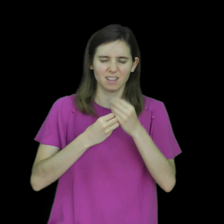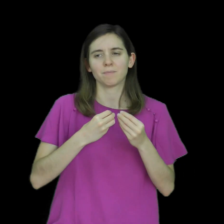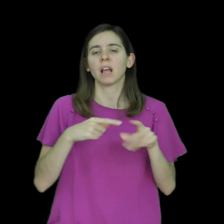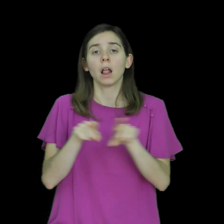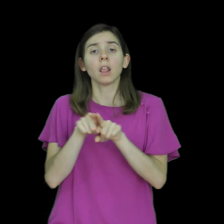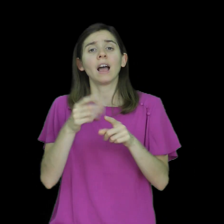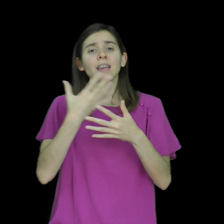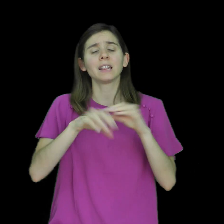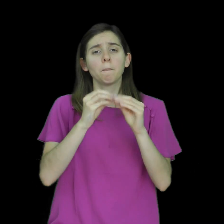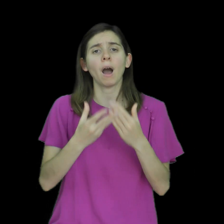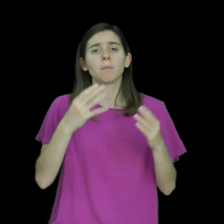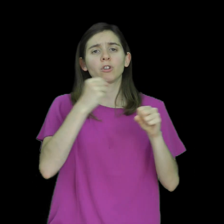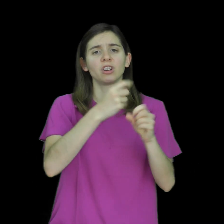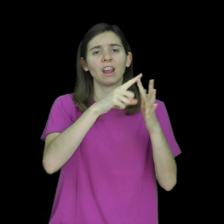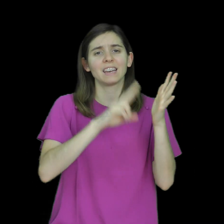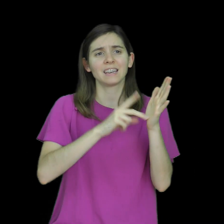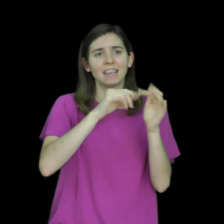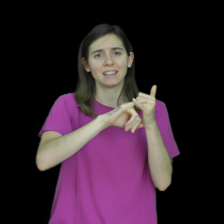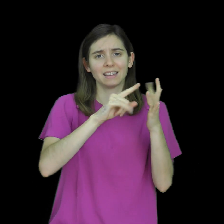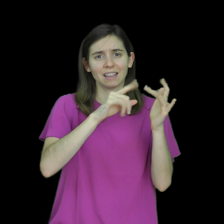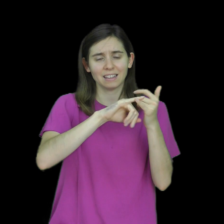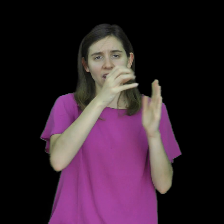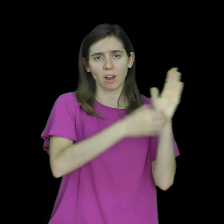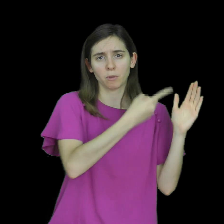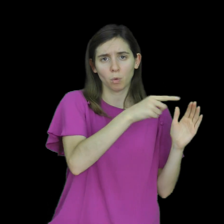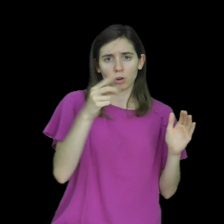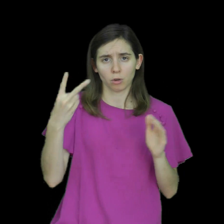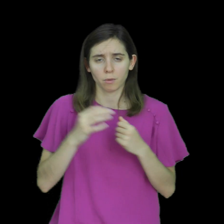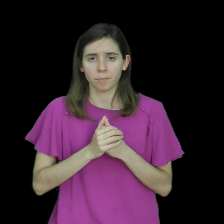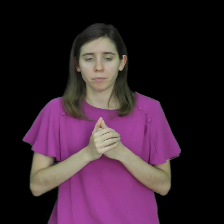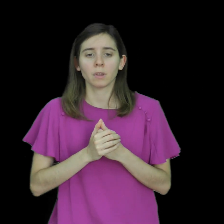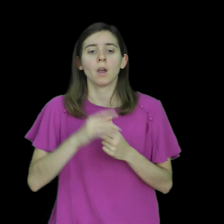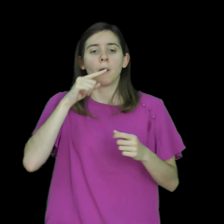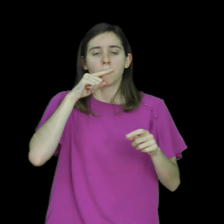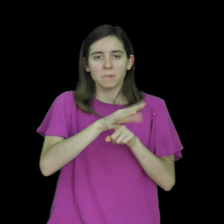the Bible in Genesis chapters 1 and 2. It didn't take long for blood sugars to